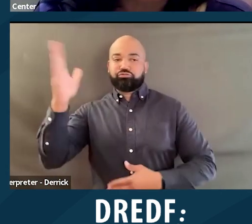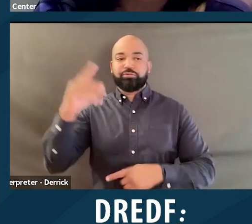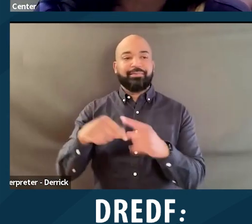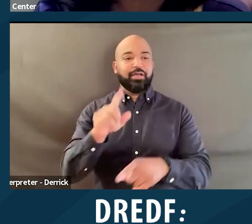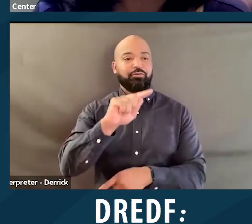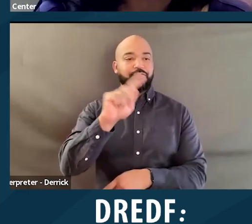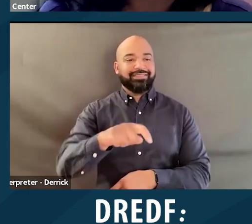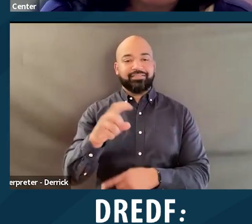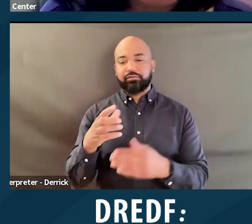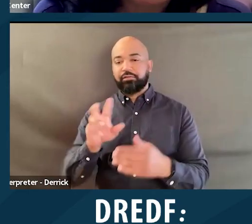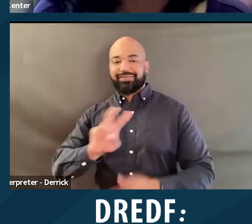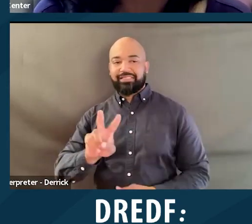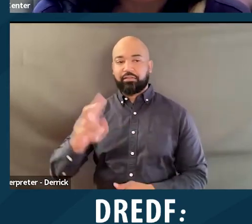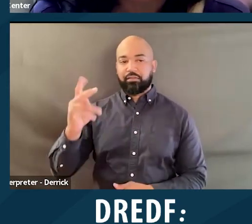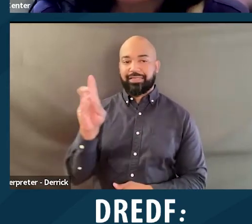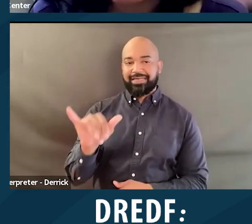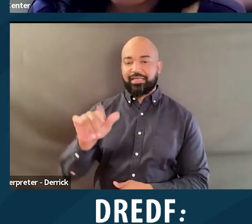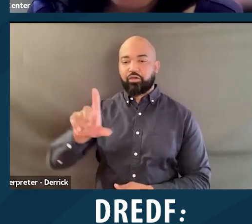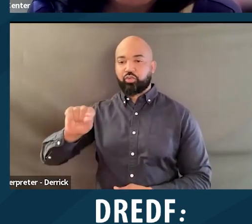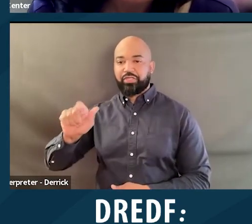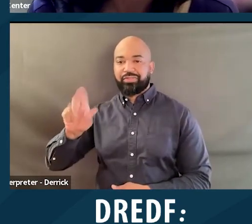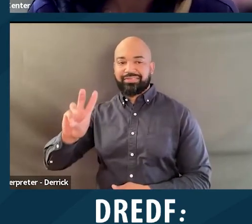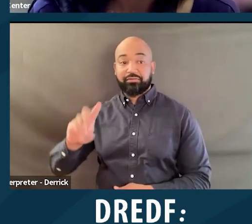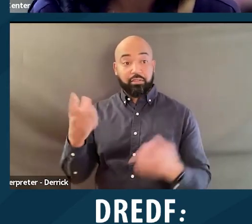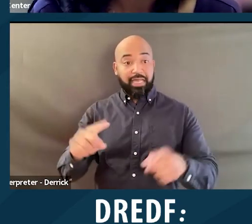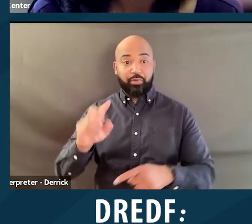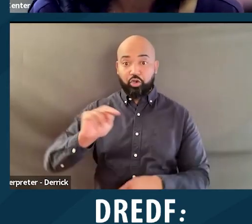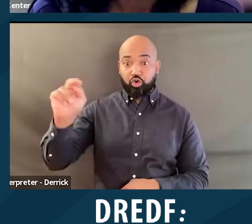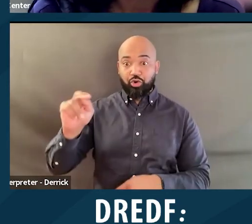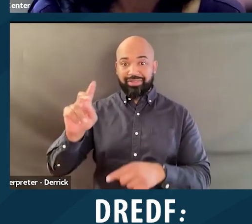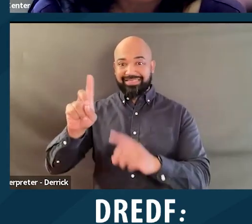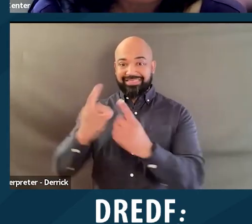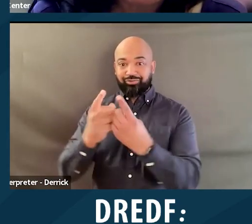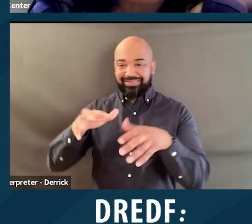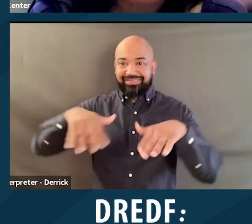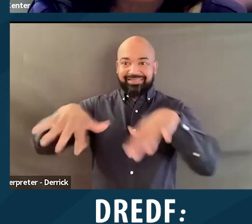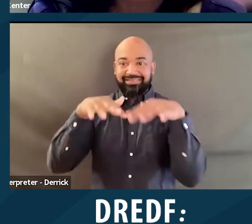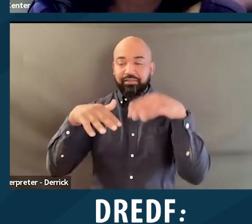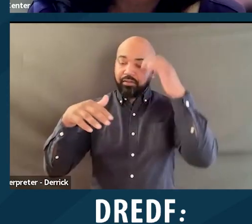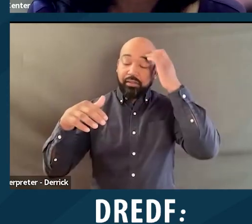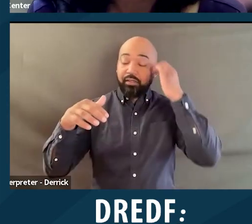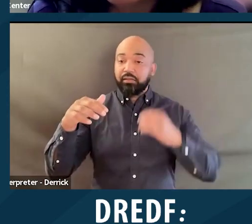informational briefing on Texas vs. Kennedy (2026).